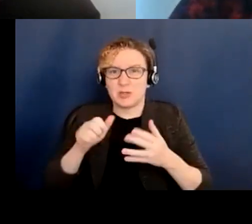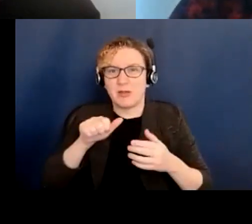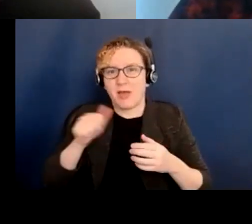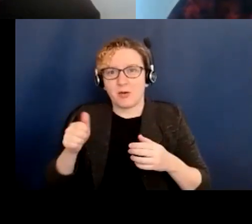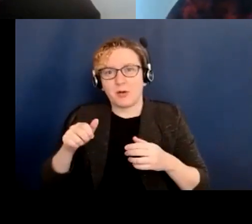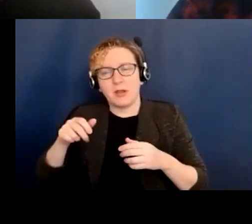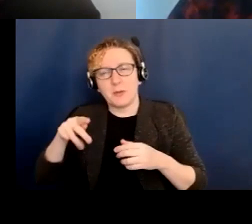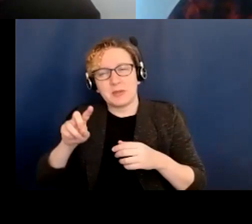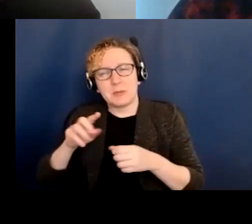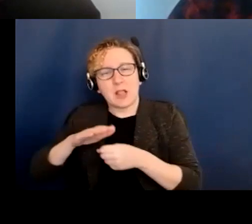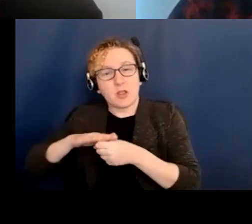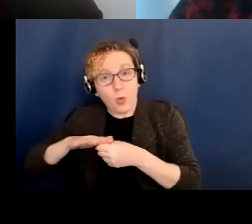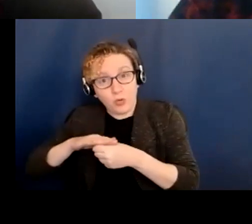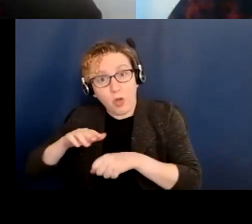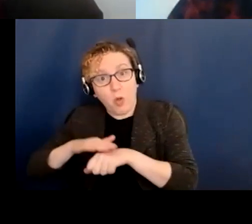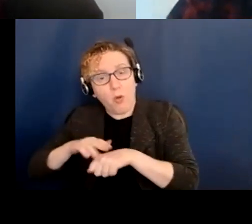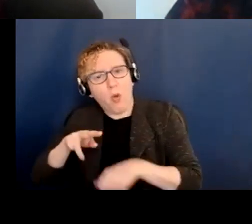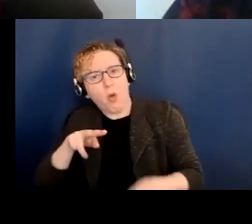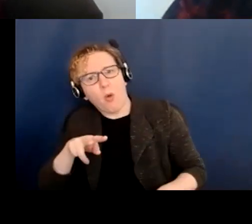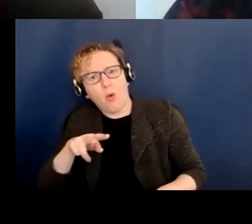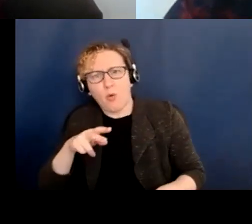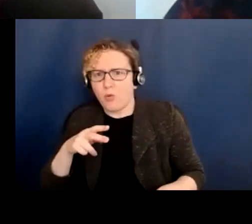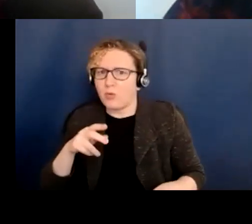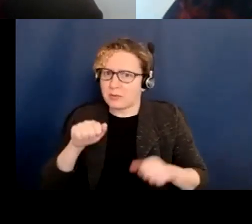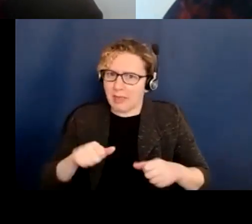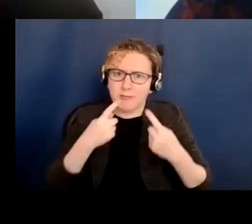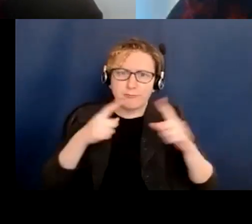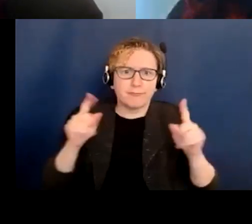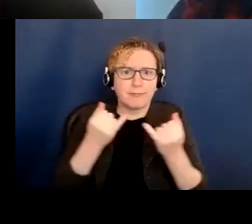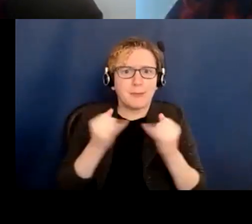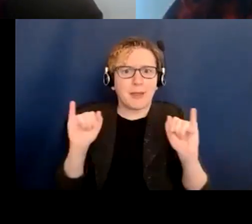What about Laura, how does UT manage student expectations?